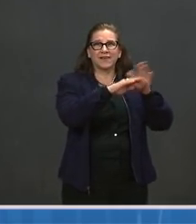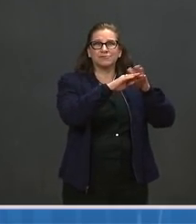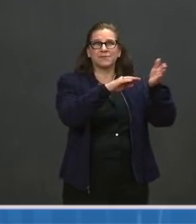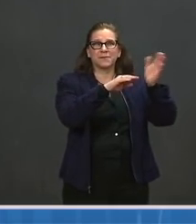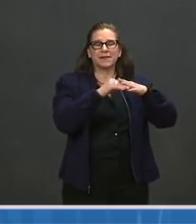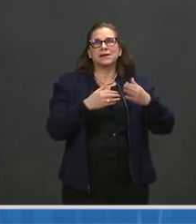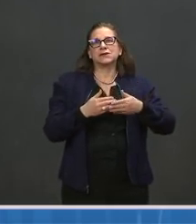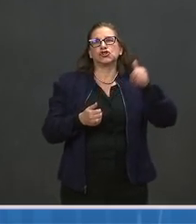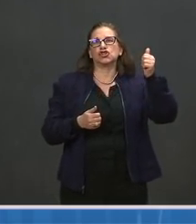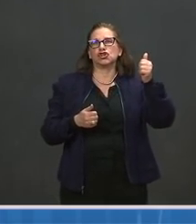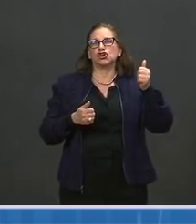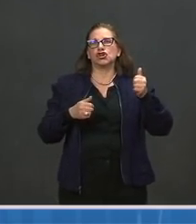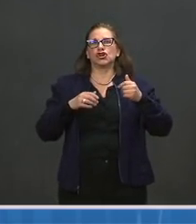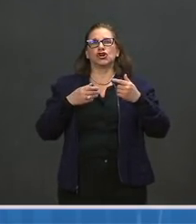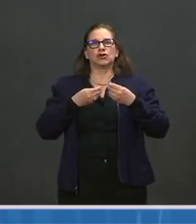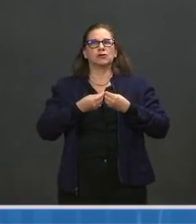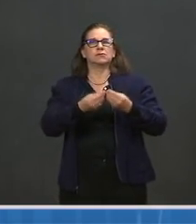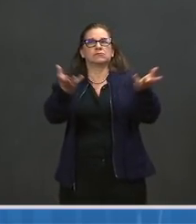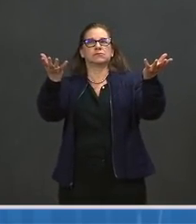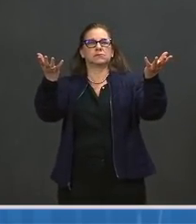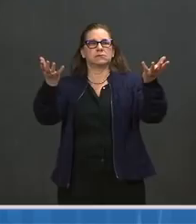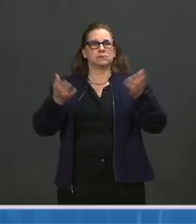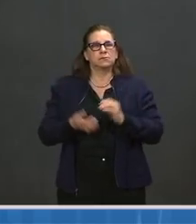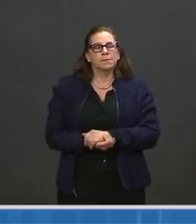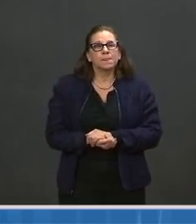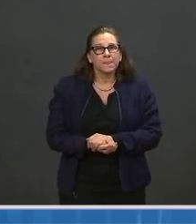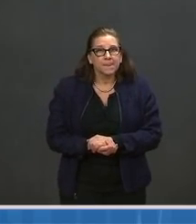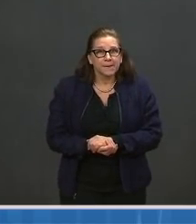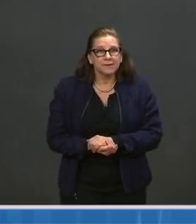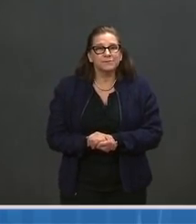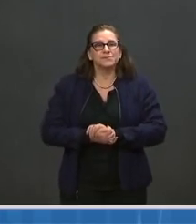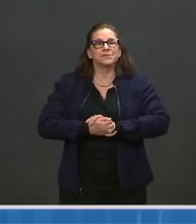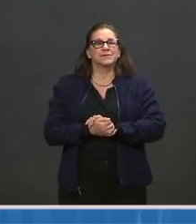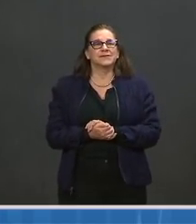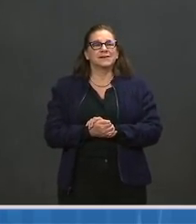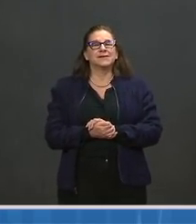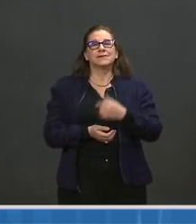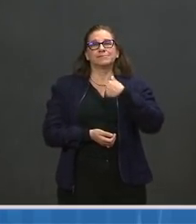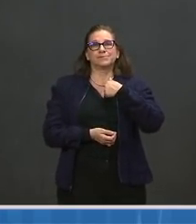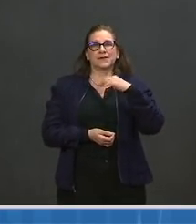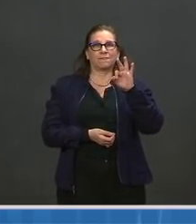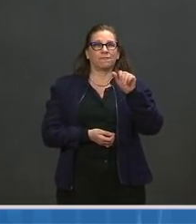which was on one of the slides that I mentioned: that there are very many countries in Europe